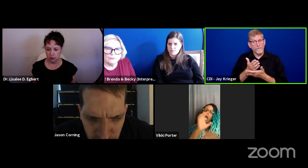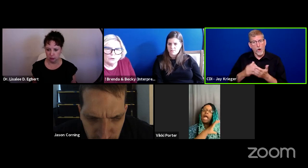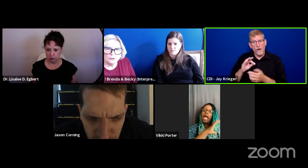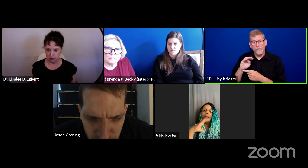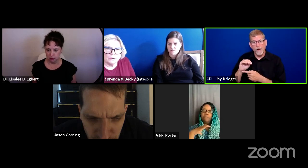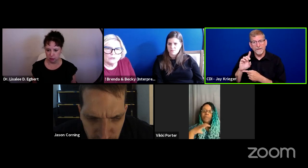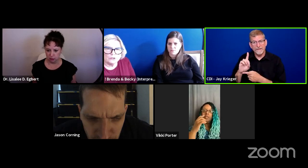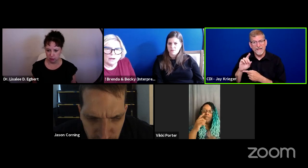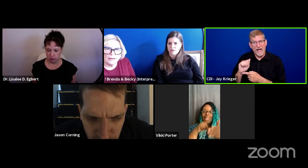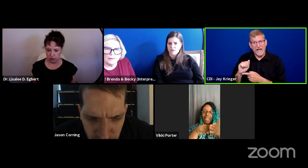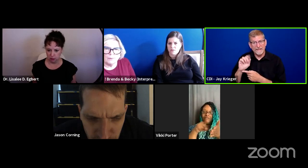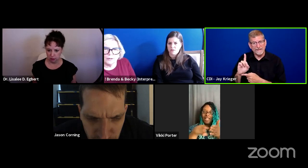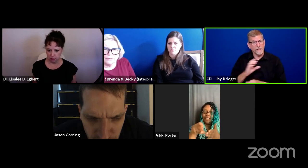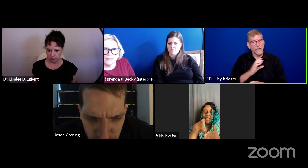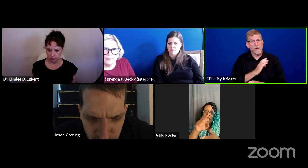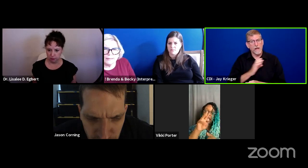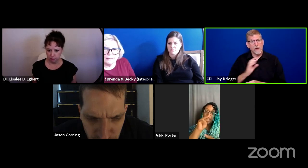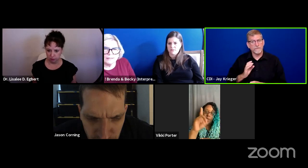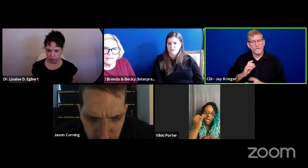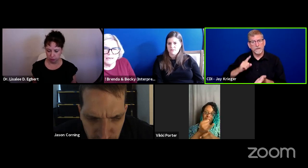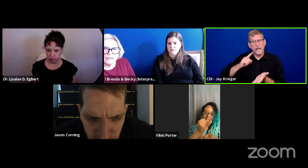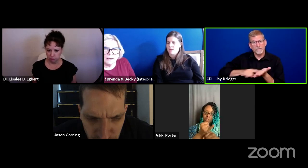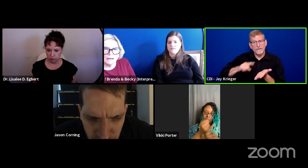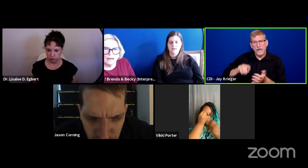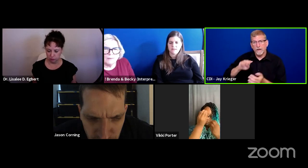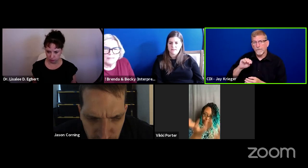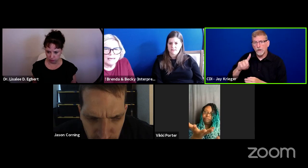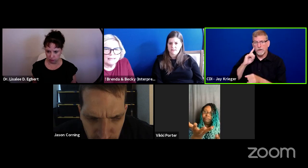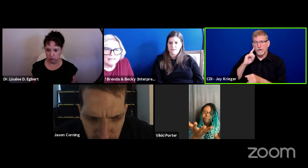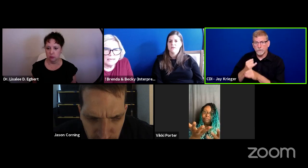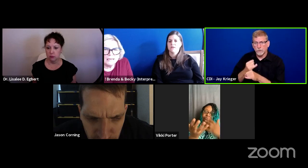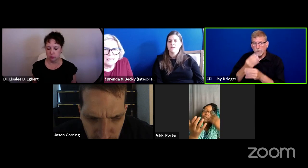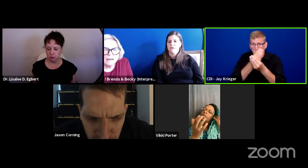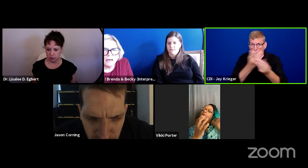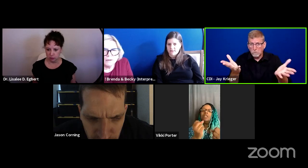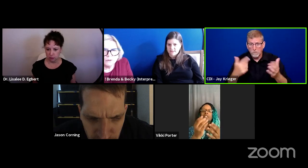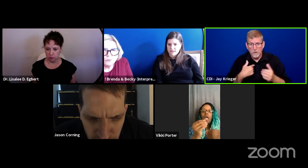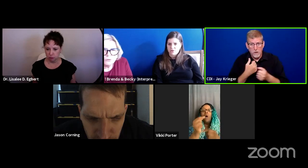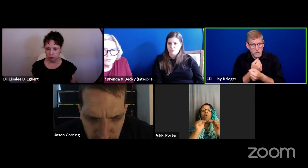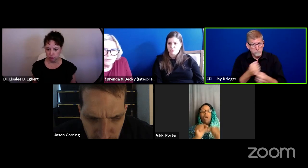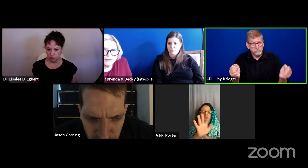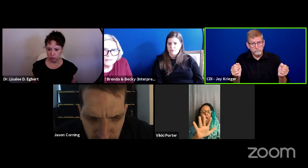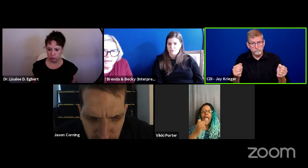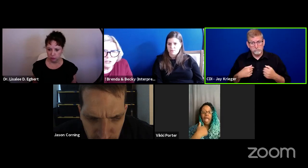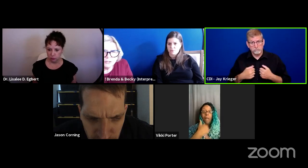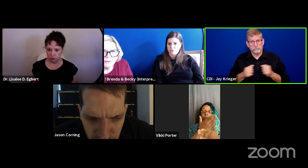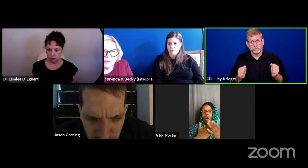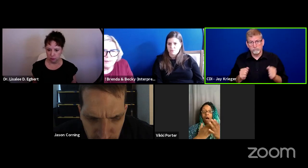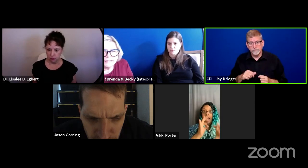In full disclosure, I am part of the MDAD investigation of MSD.